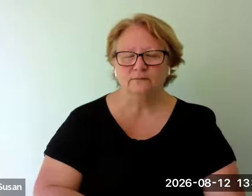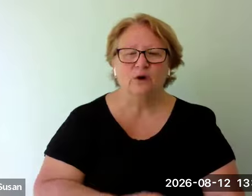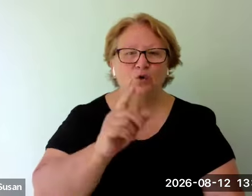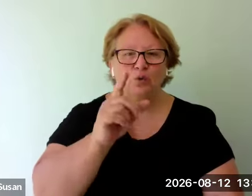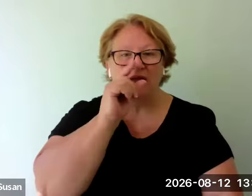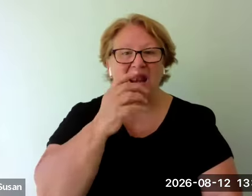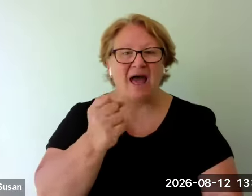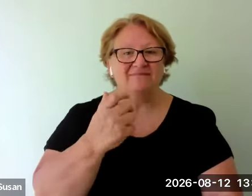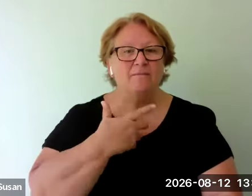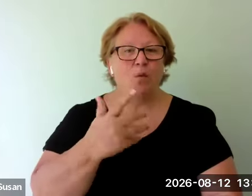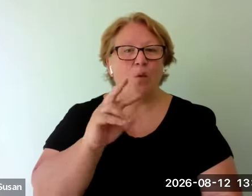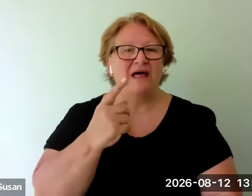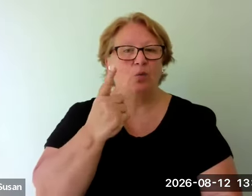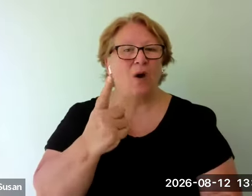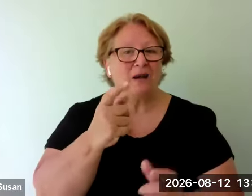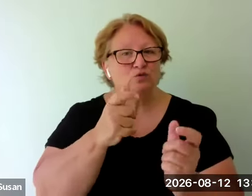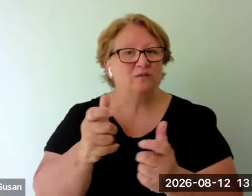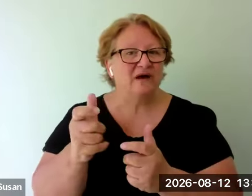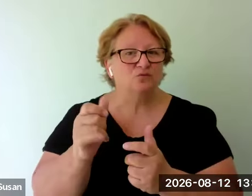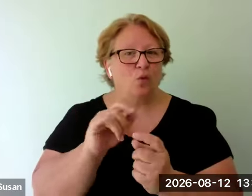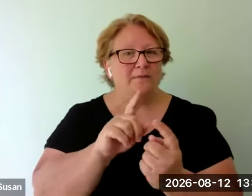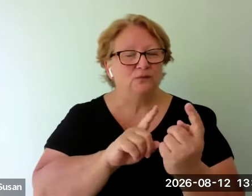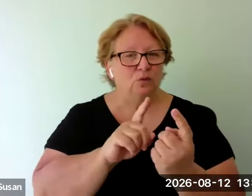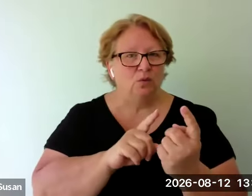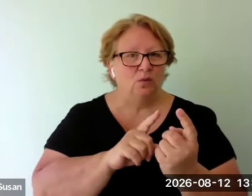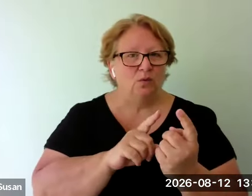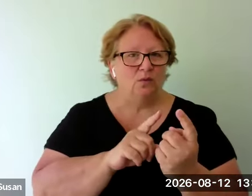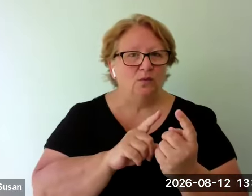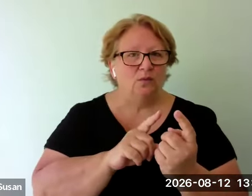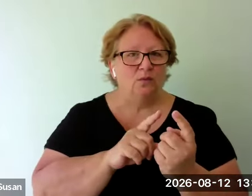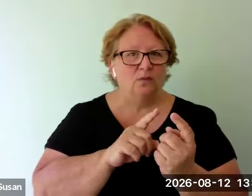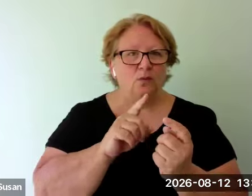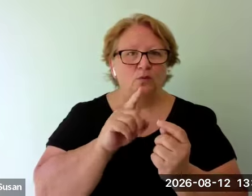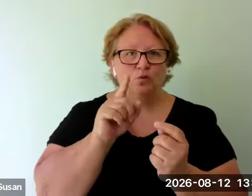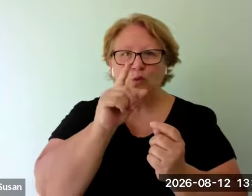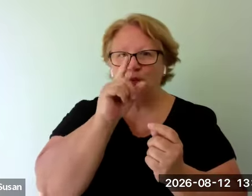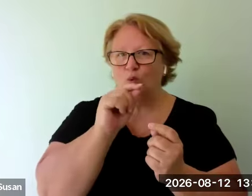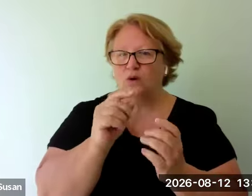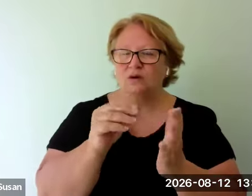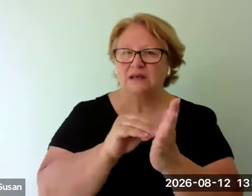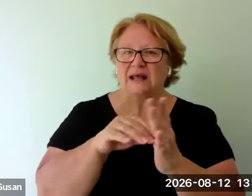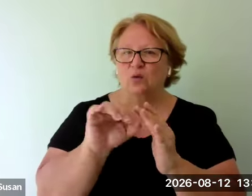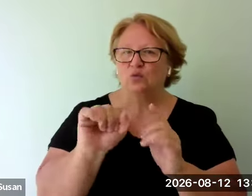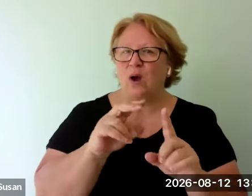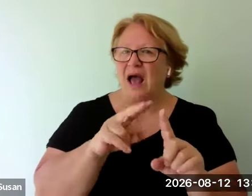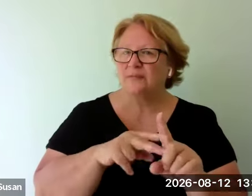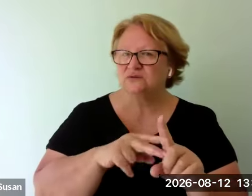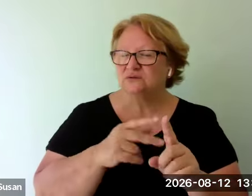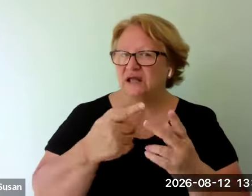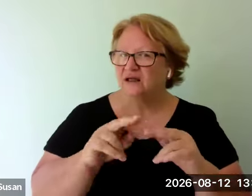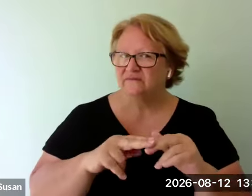at the host institution. I will note though that you can have more than one supervisor or mentor, and